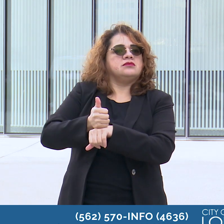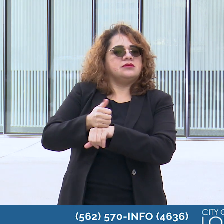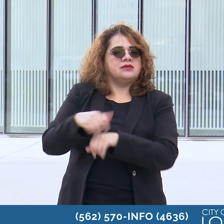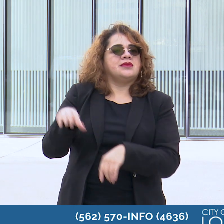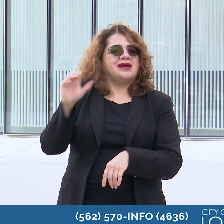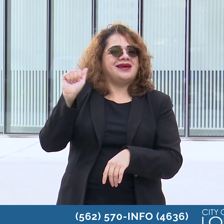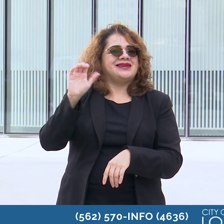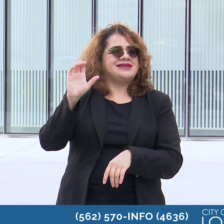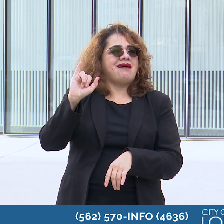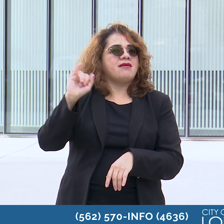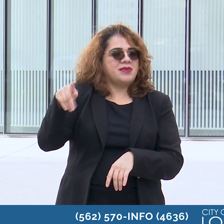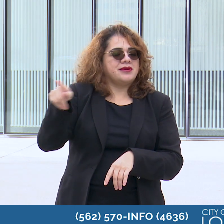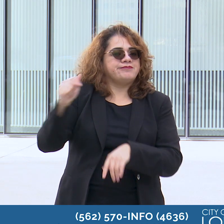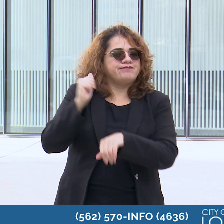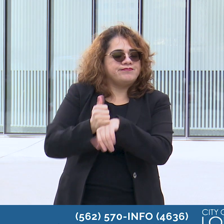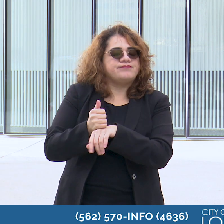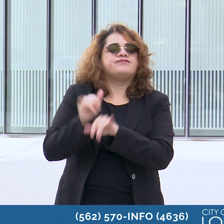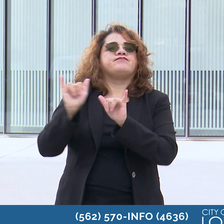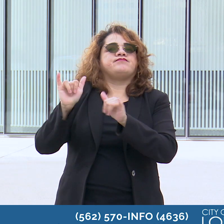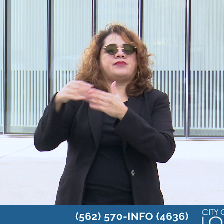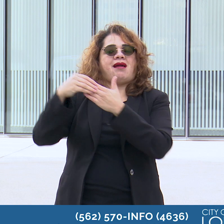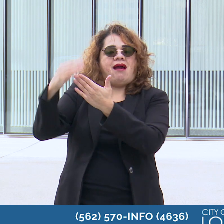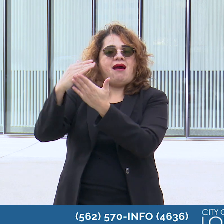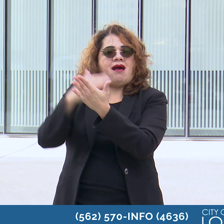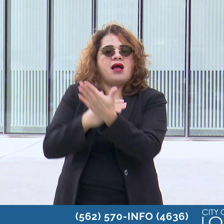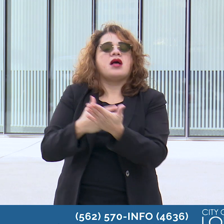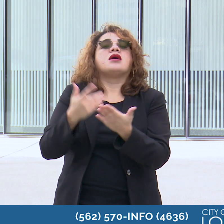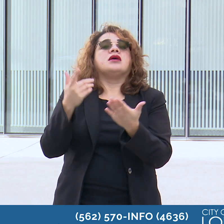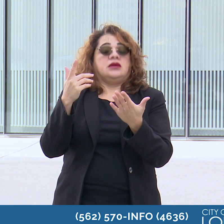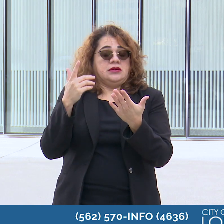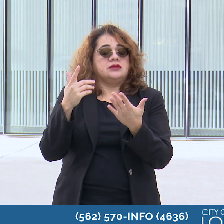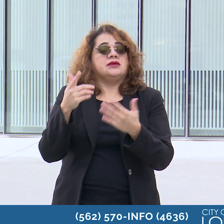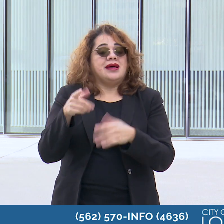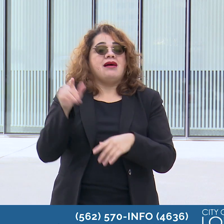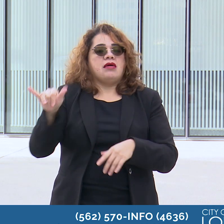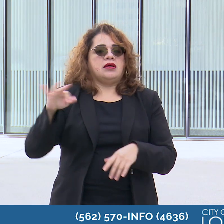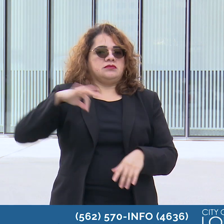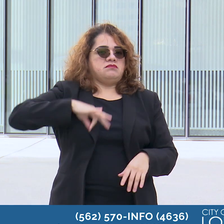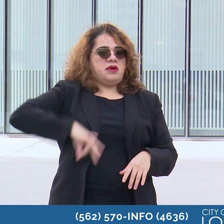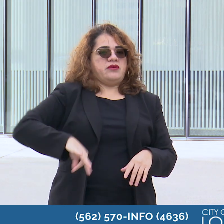This prioritization, established to benefit the entire community, is broken down into